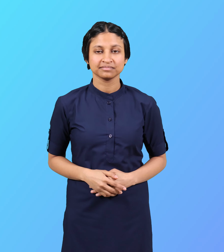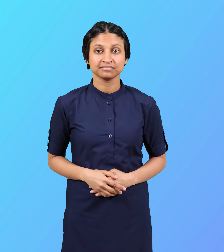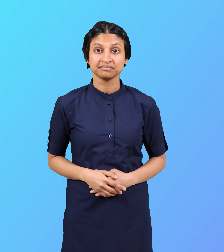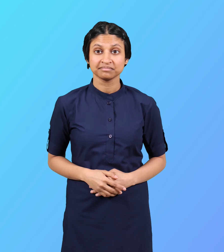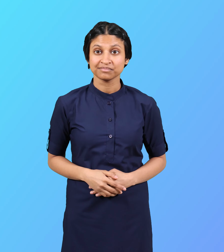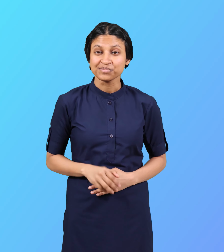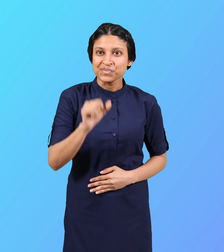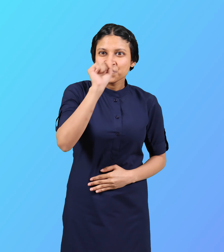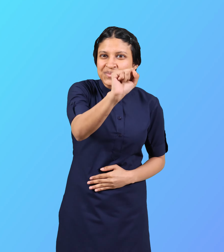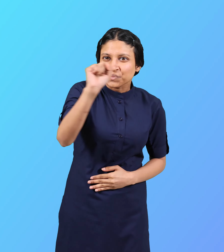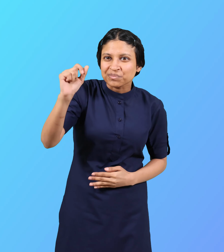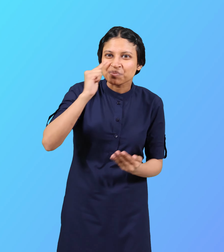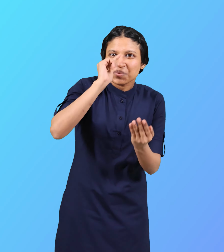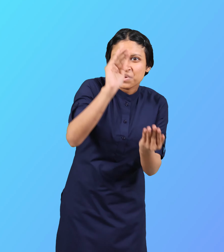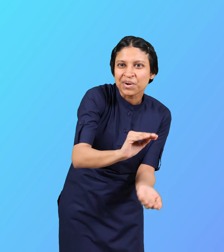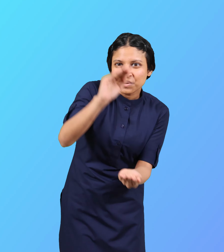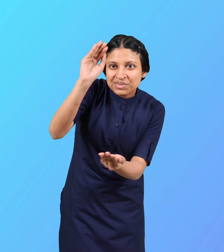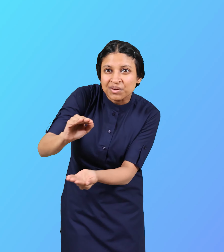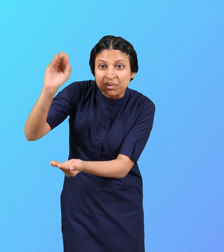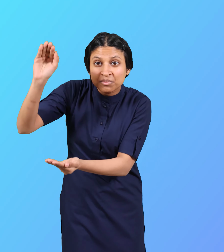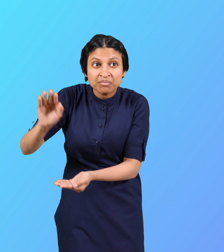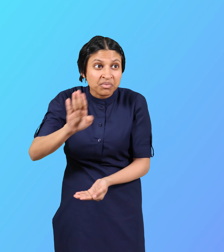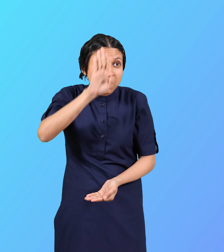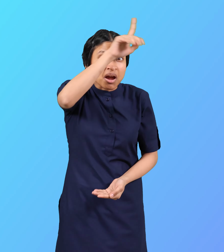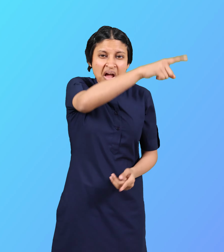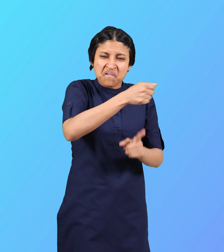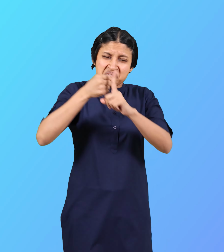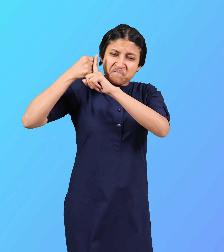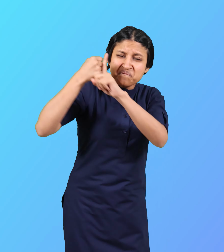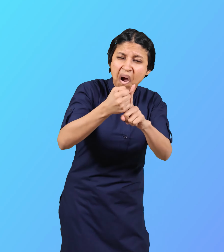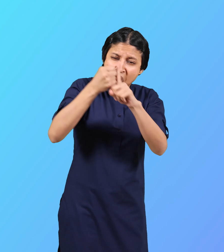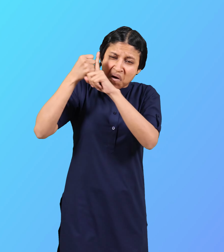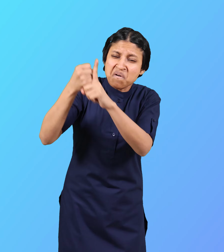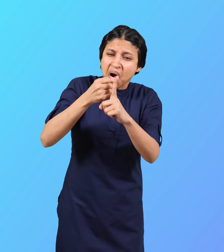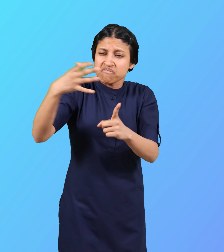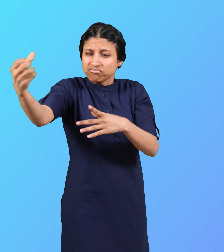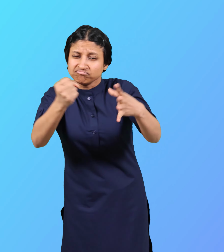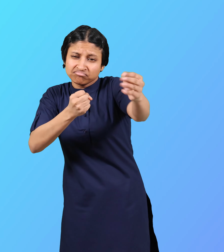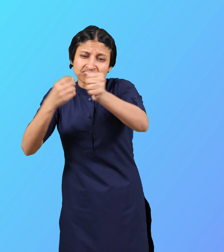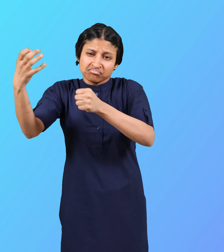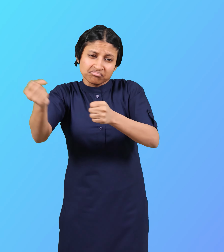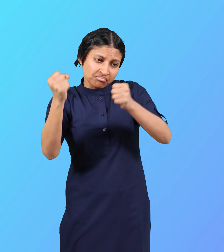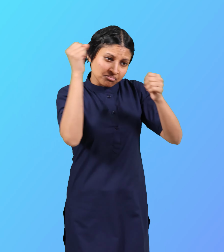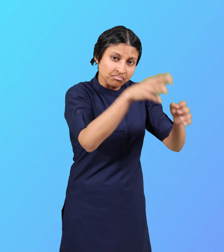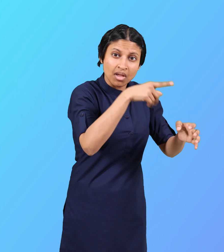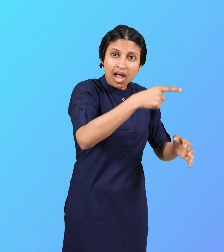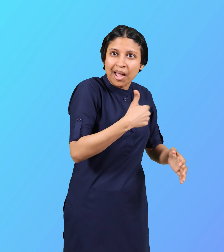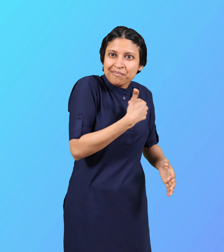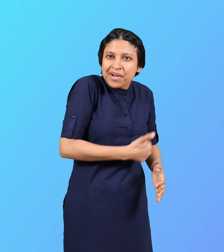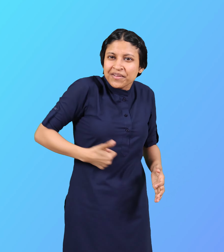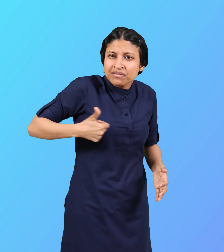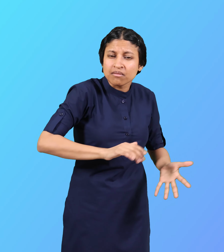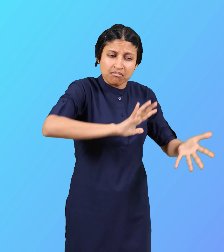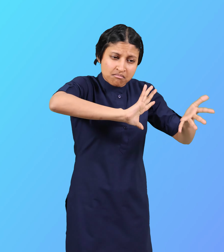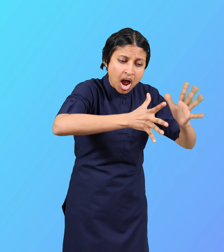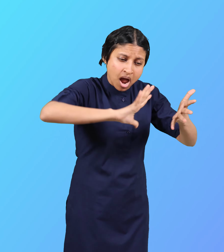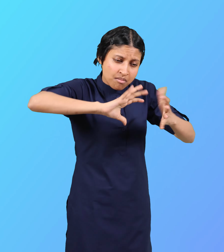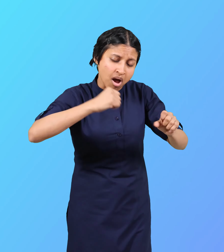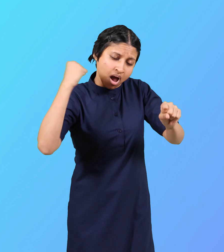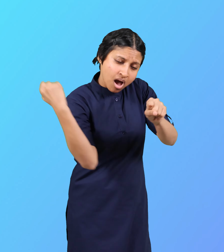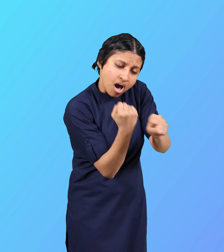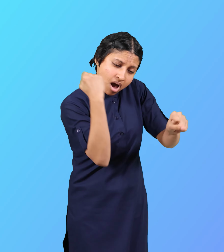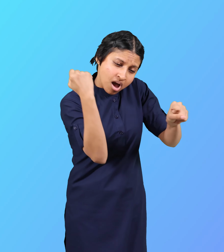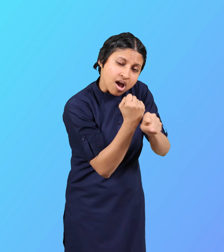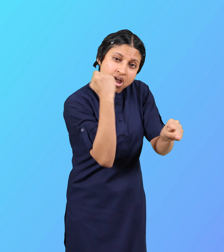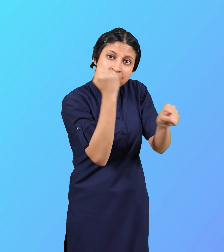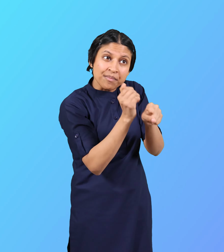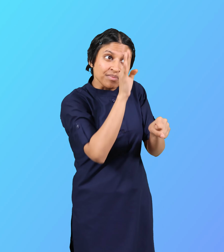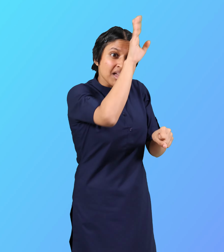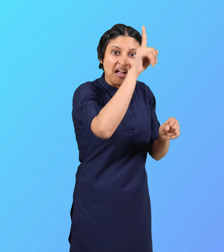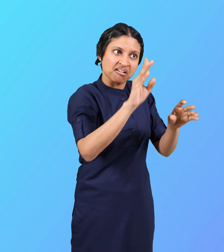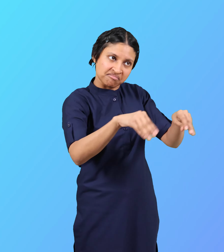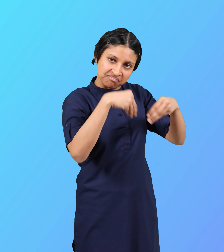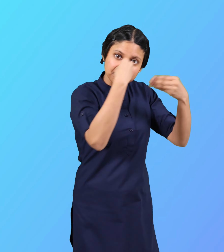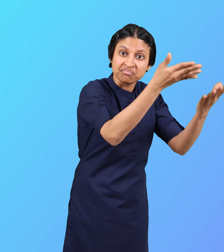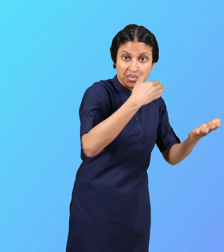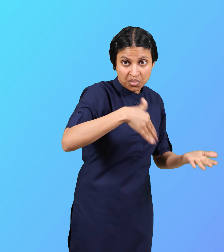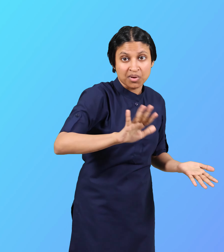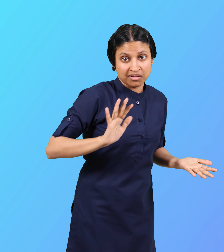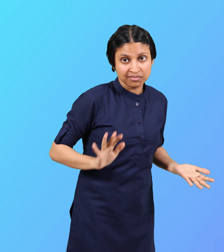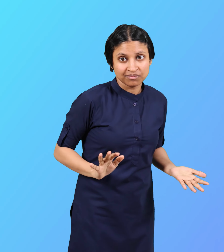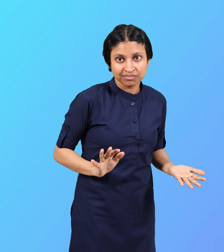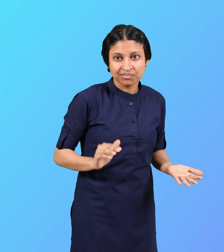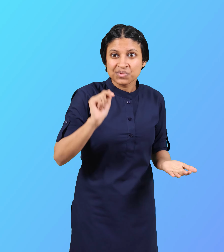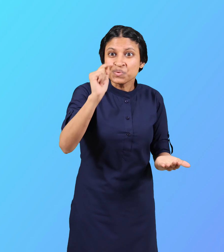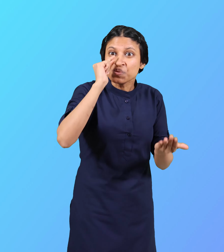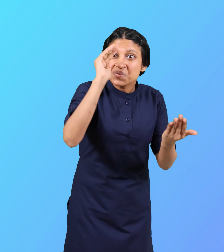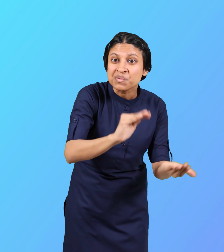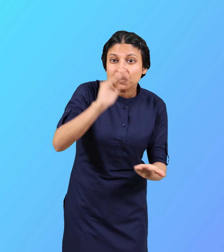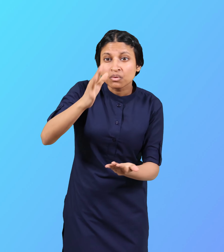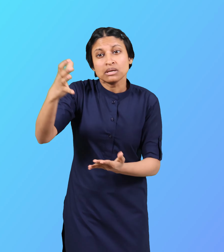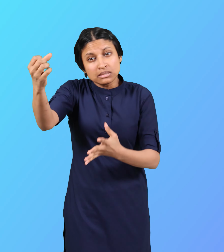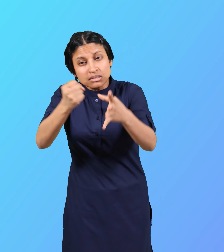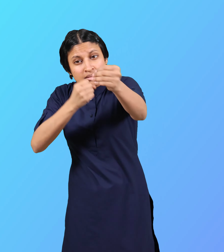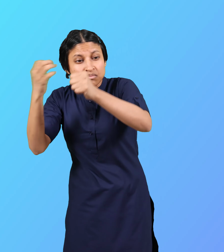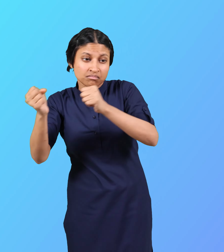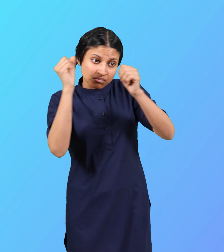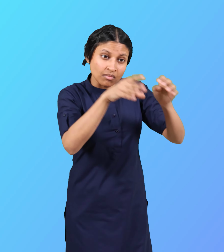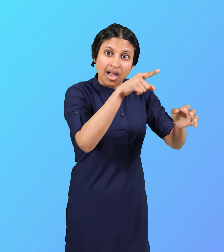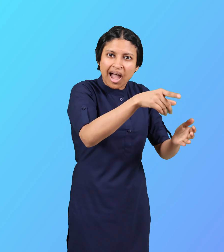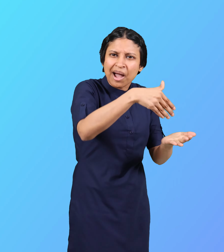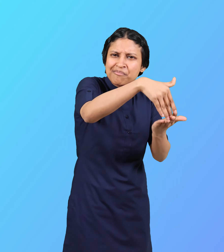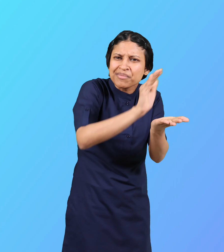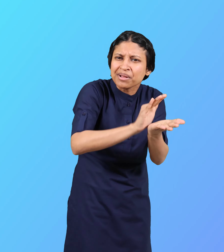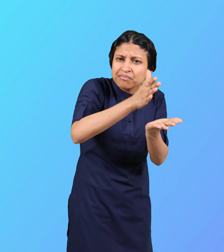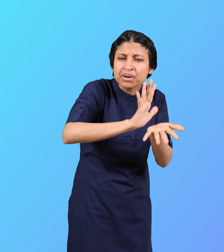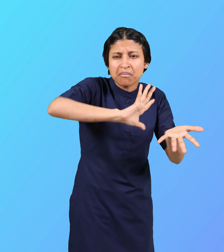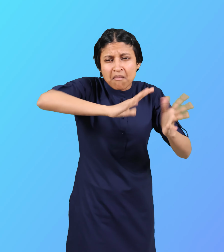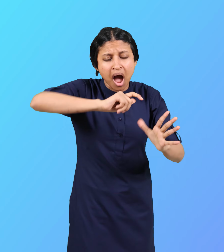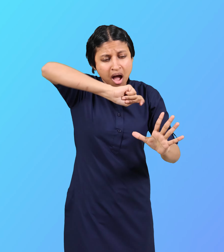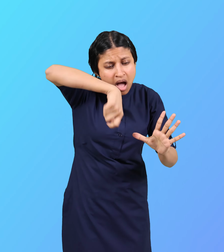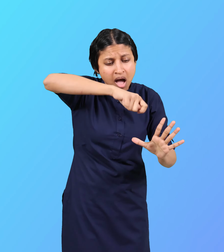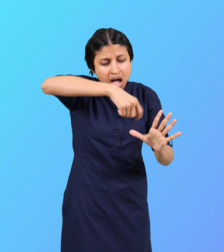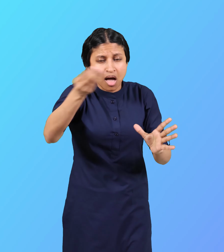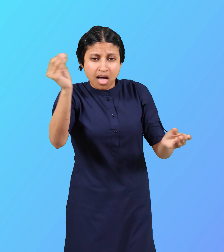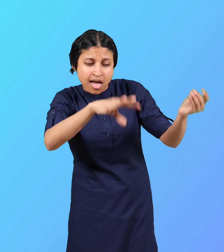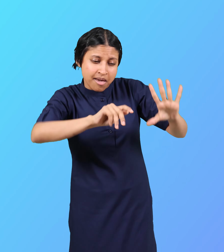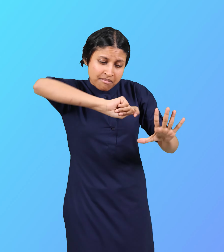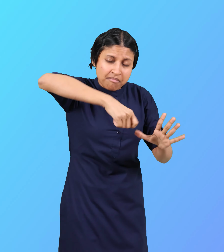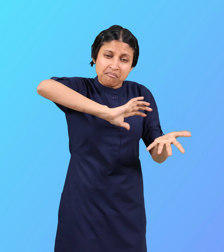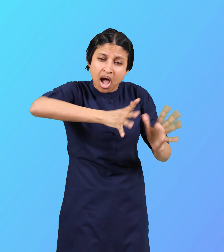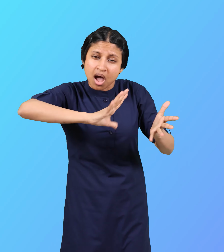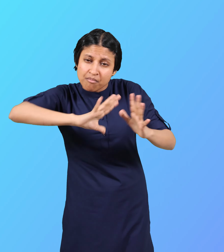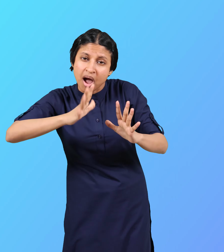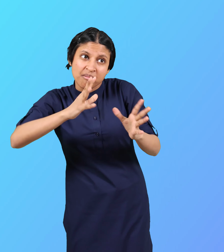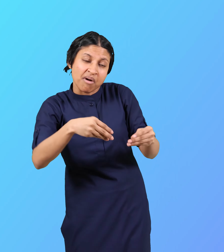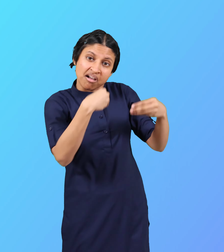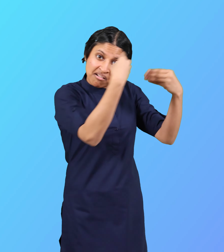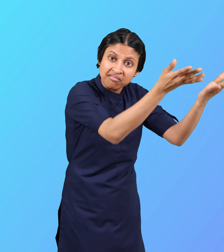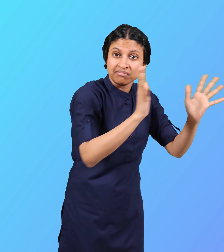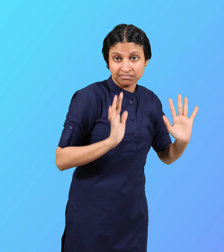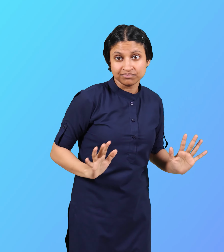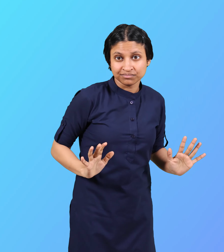“A king will take your daughters and force some of them to make perfume for him or to cook and bake for him.